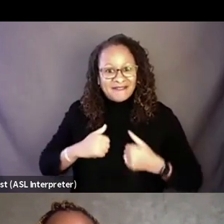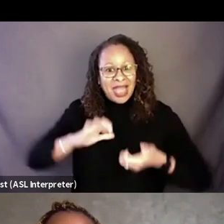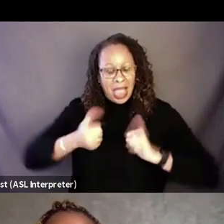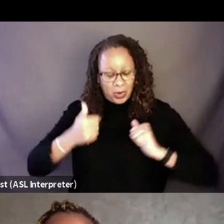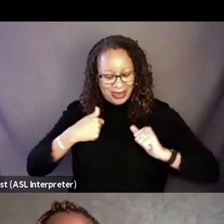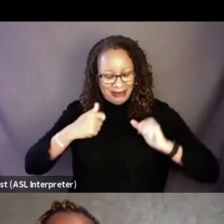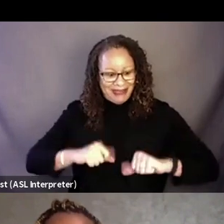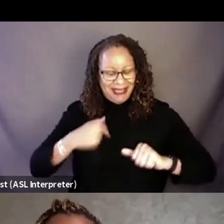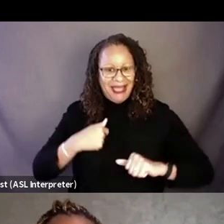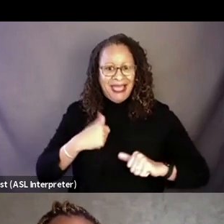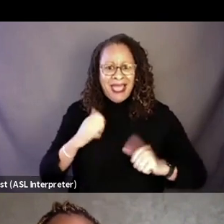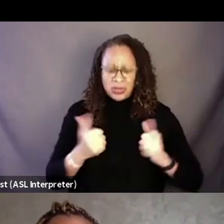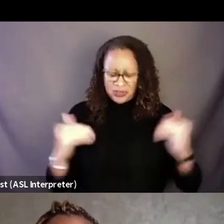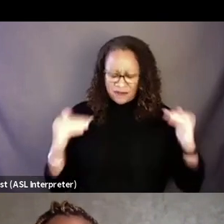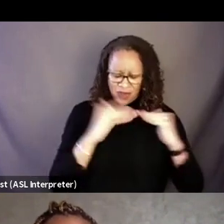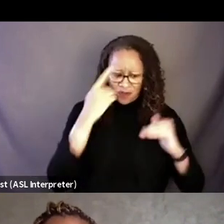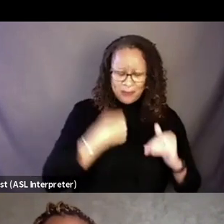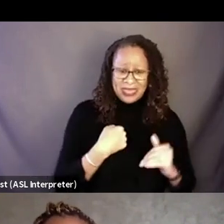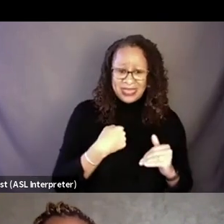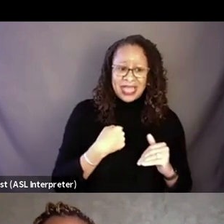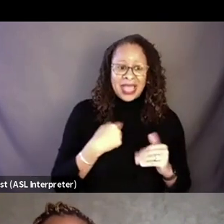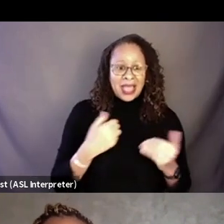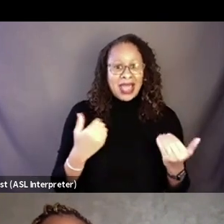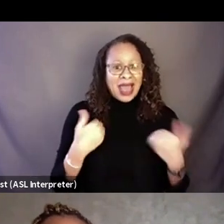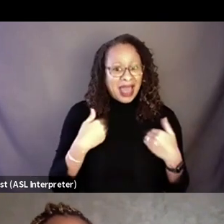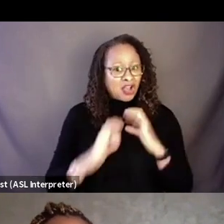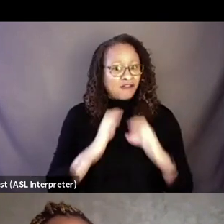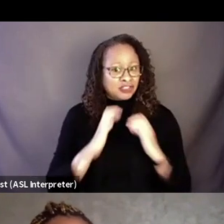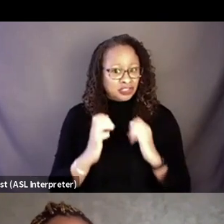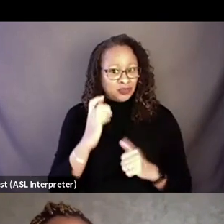How is it fair for me, and I actually had this conversation with a friend, How is it fair for me to just sit